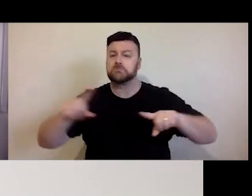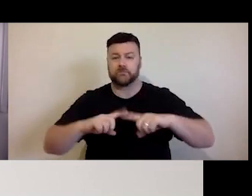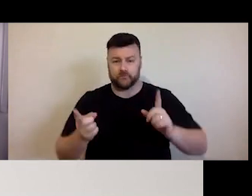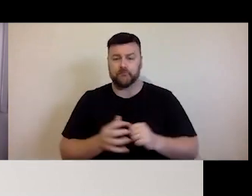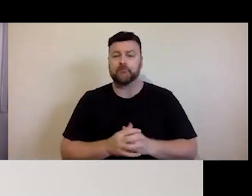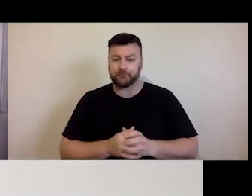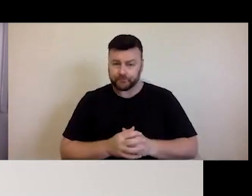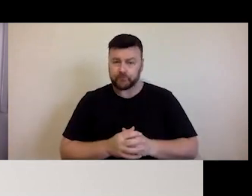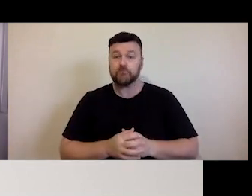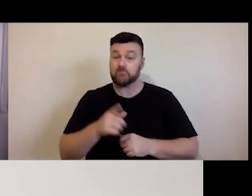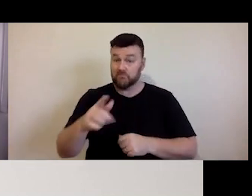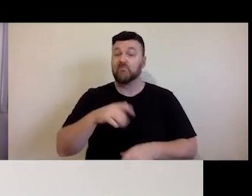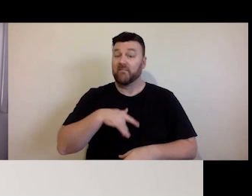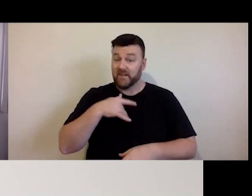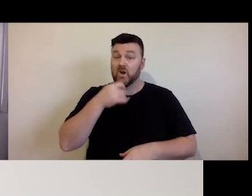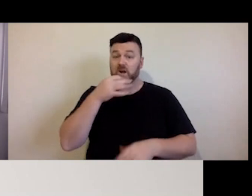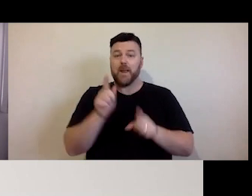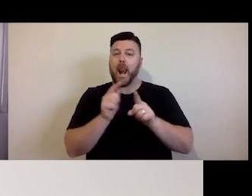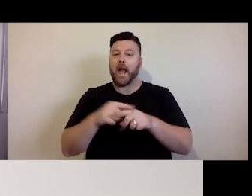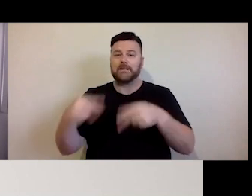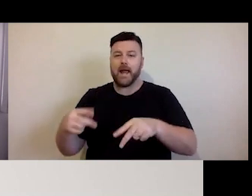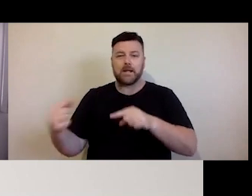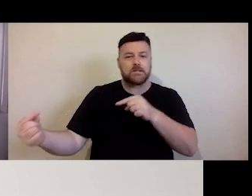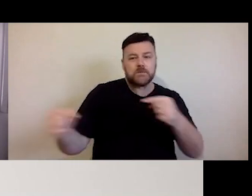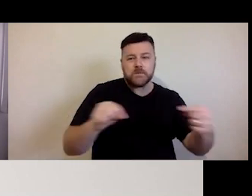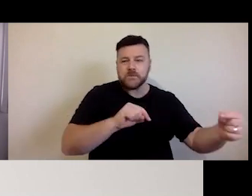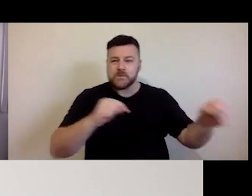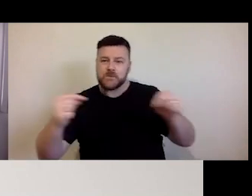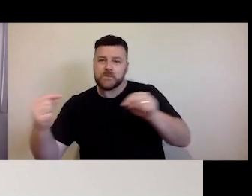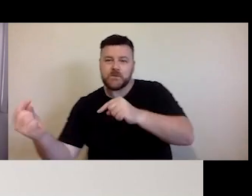wild and crazy dance floor. But as we try to figure out each other's